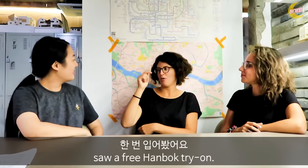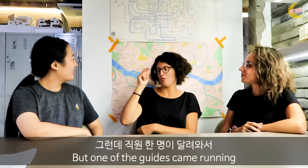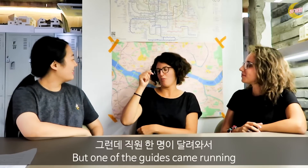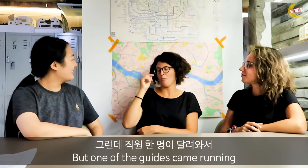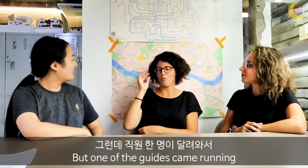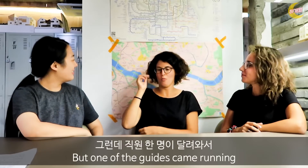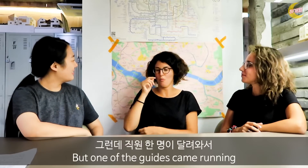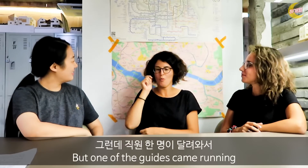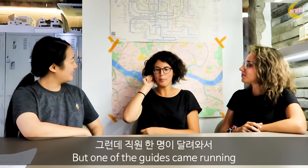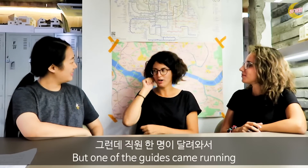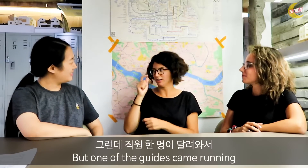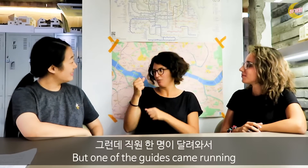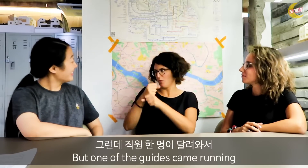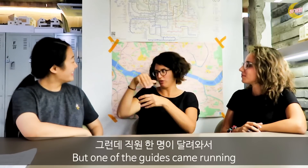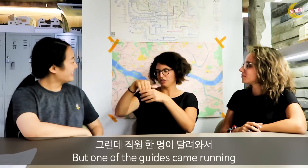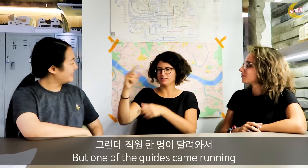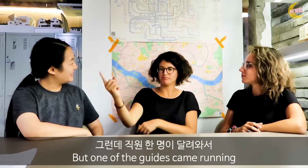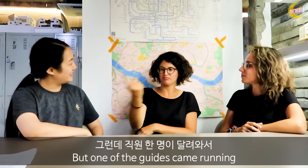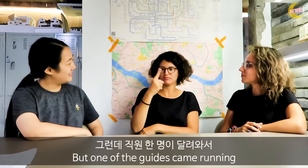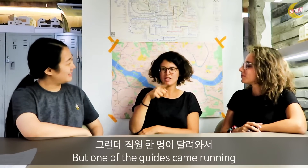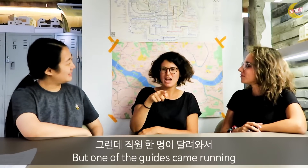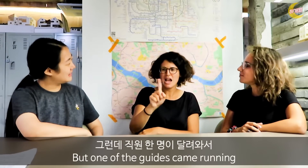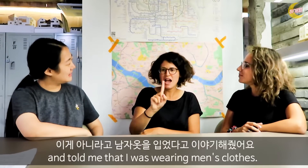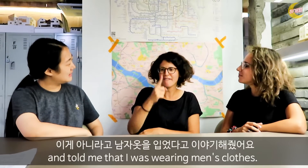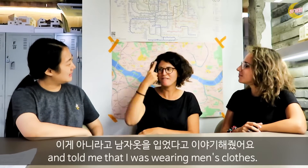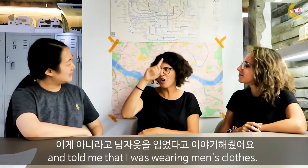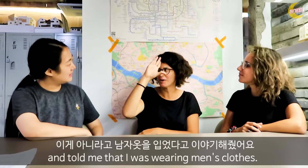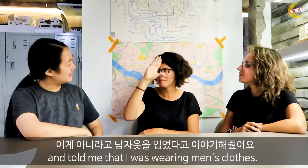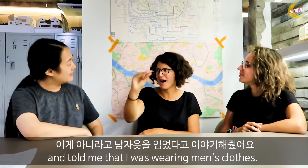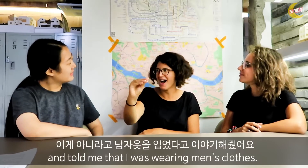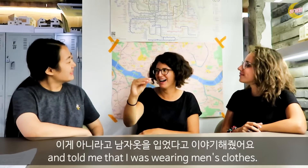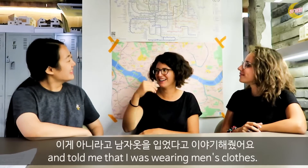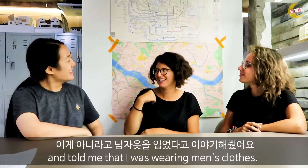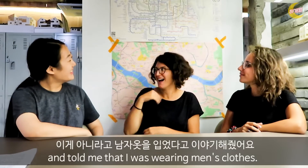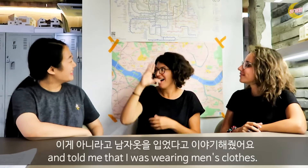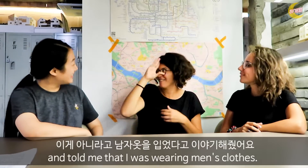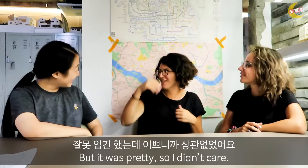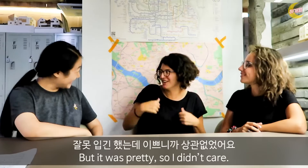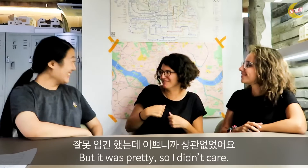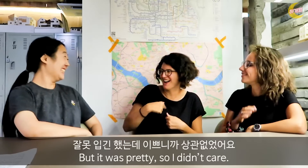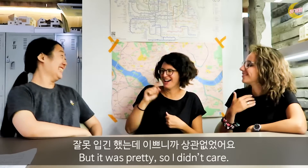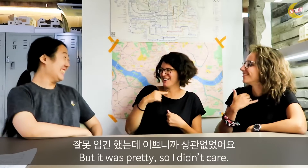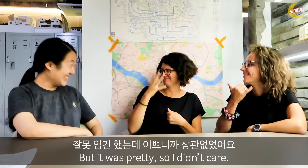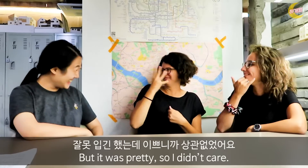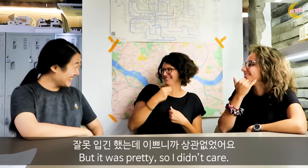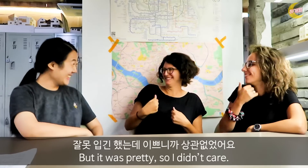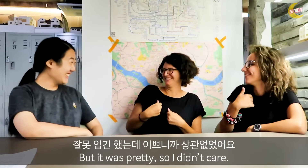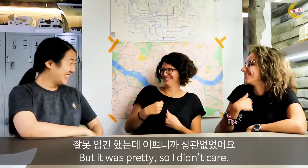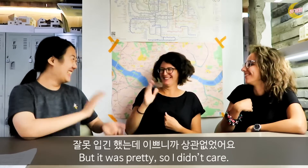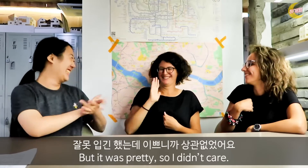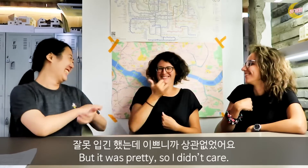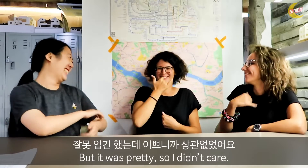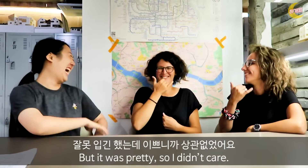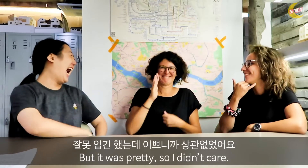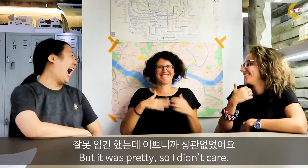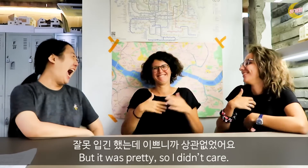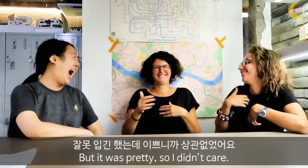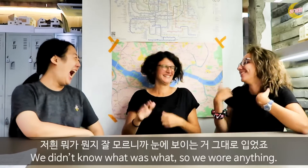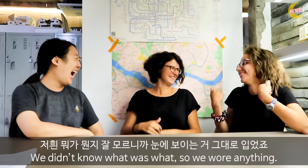But one of the guides came running and told me that I was wearing men's clothes. But it was pretty, so I didn’t care.